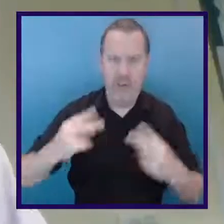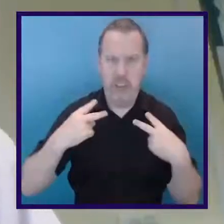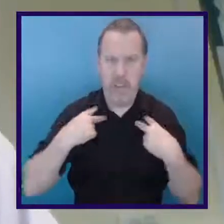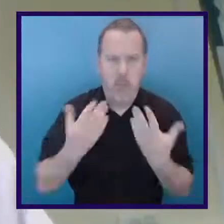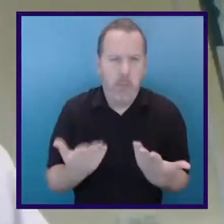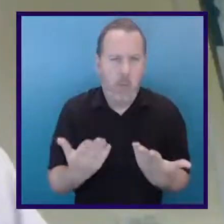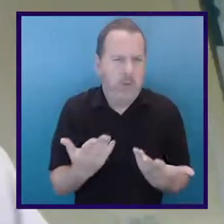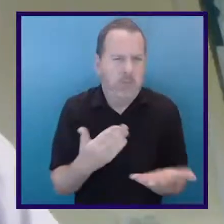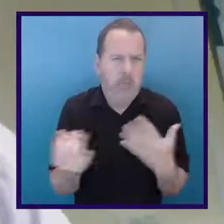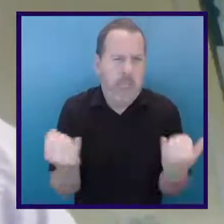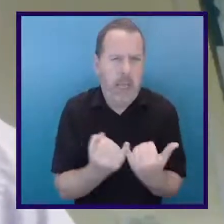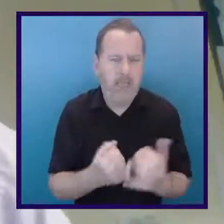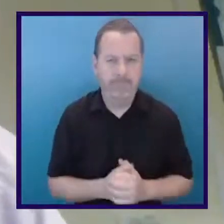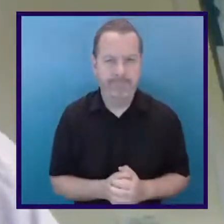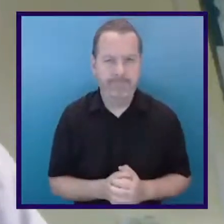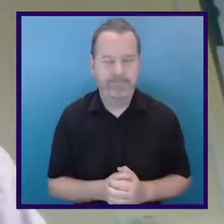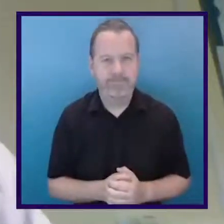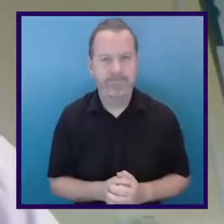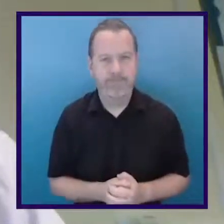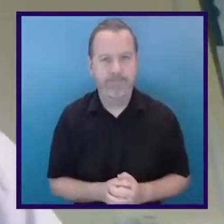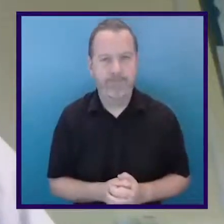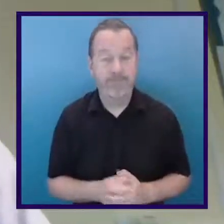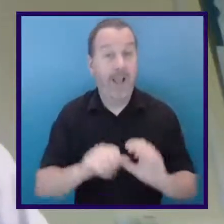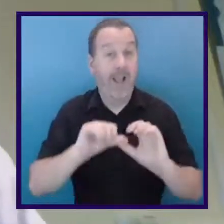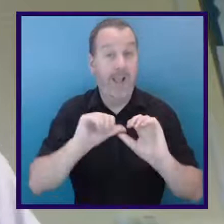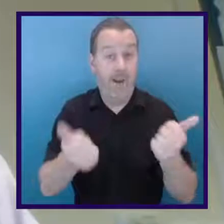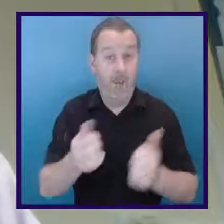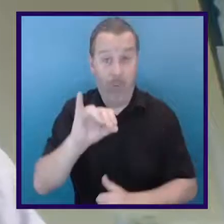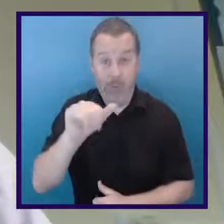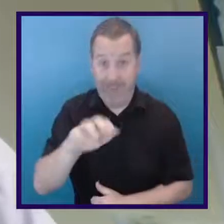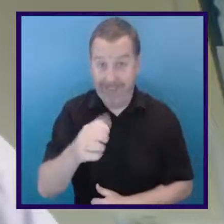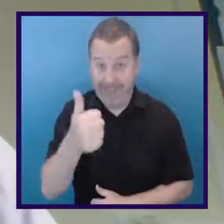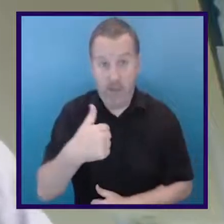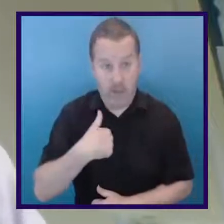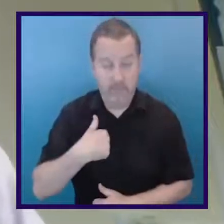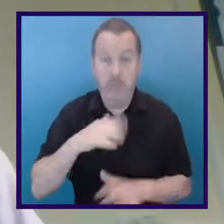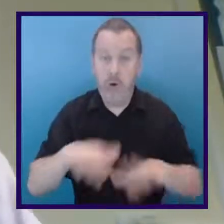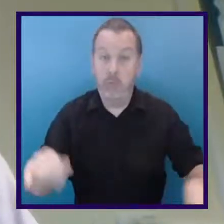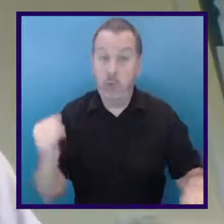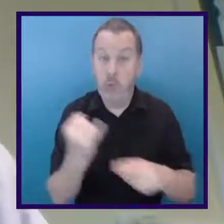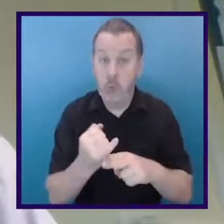Well, as a primary school leader in a couple of words – chaotic, underfunded.